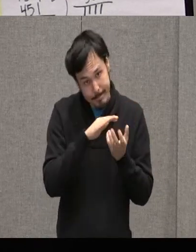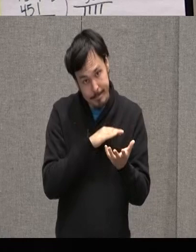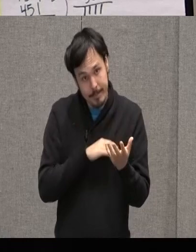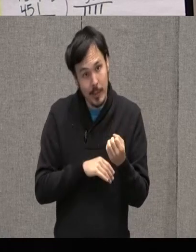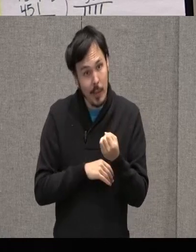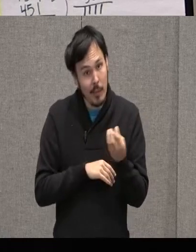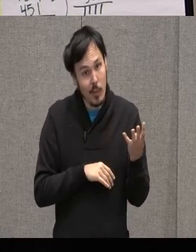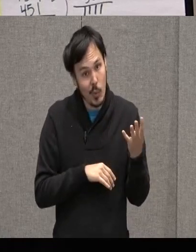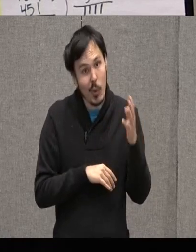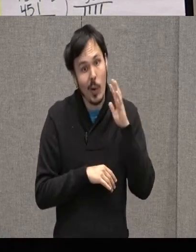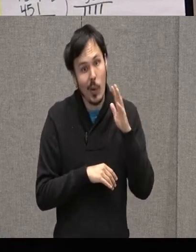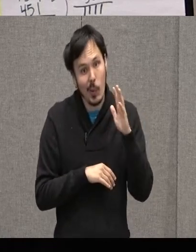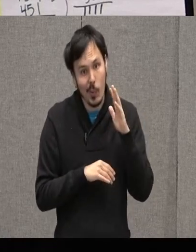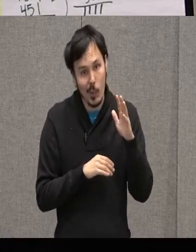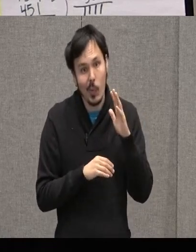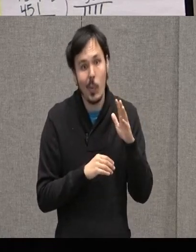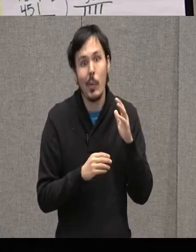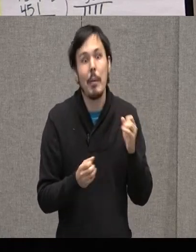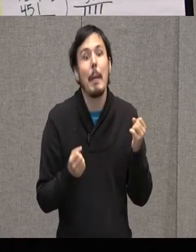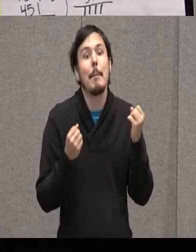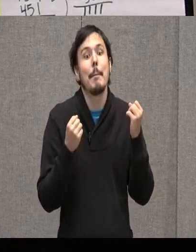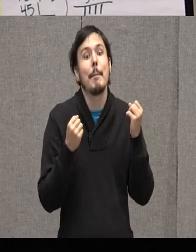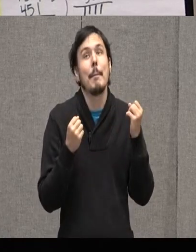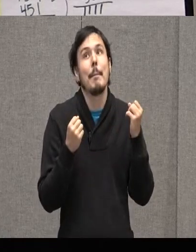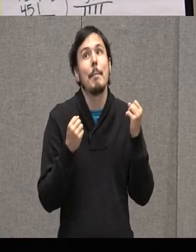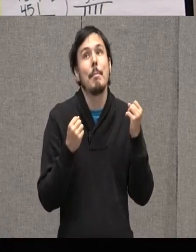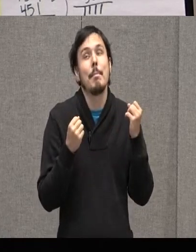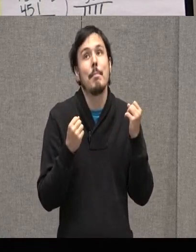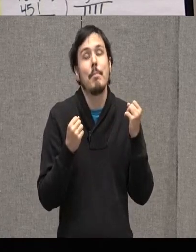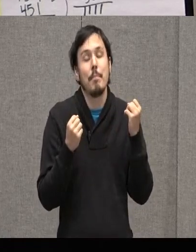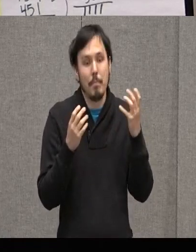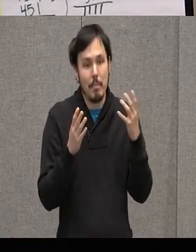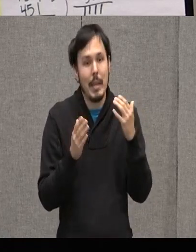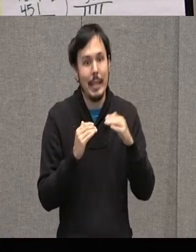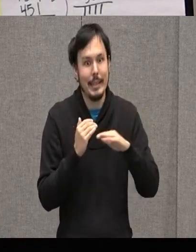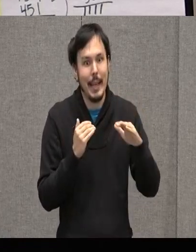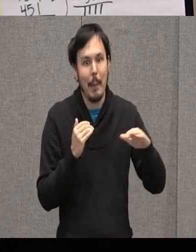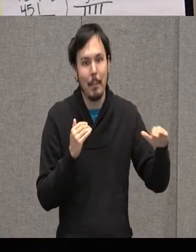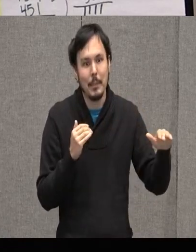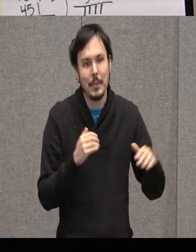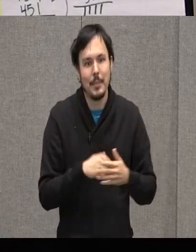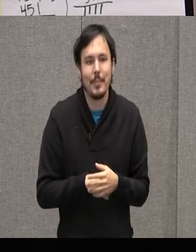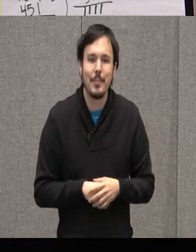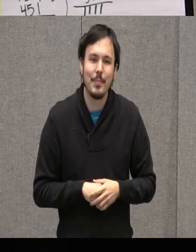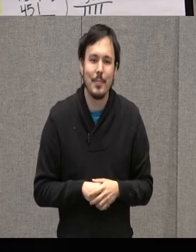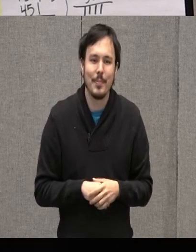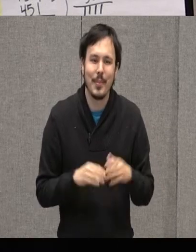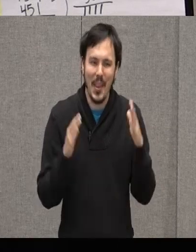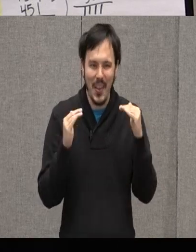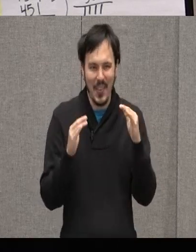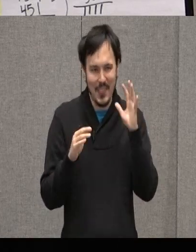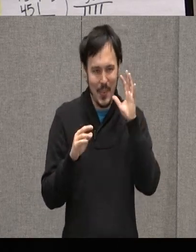that it takes a lot of steps. So hopefully you'll figure out which those are.